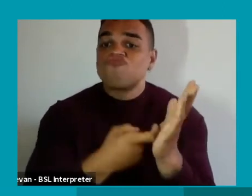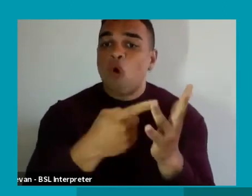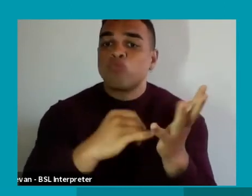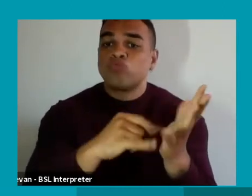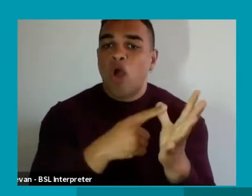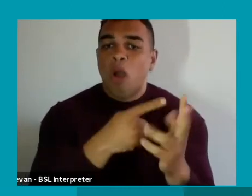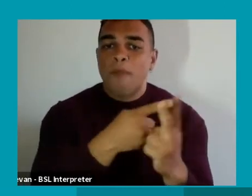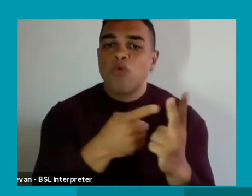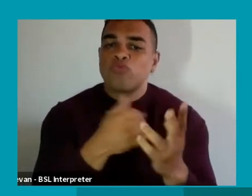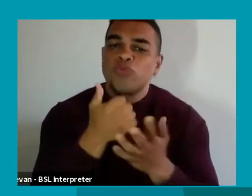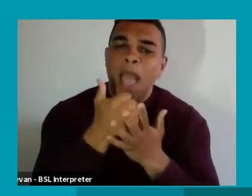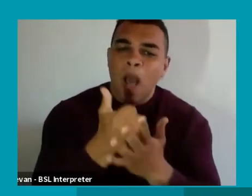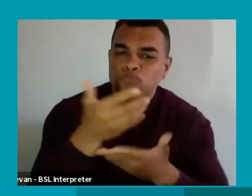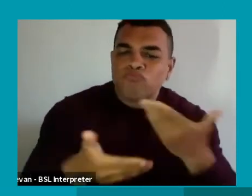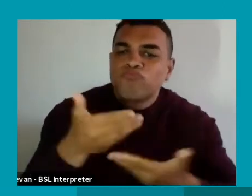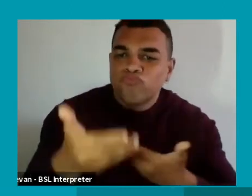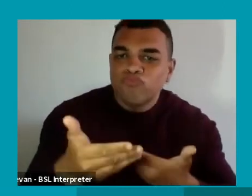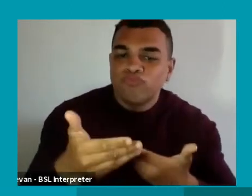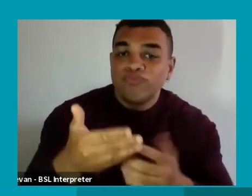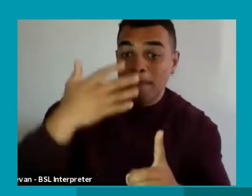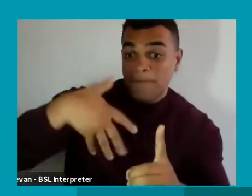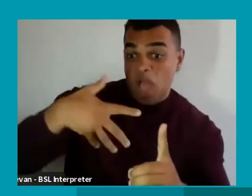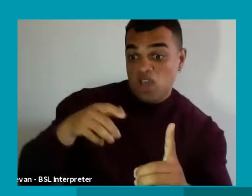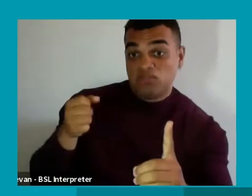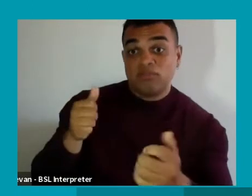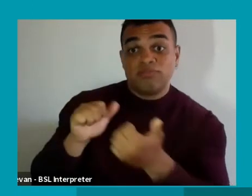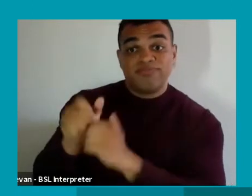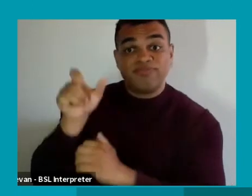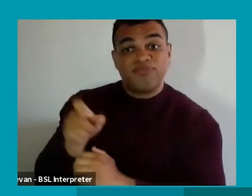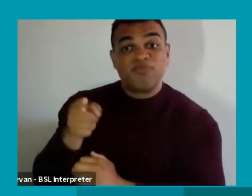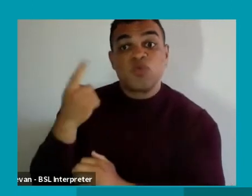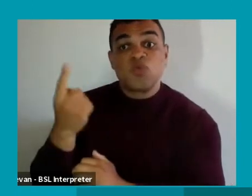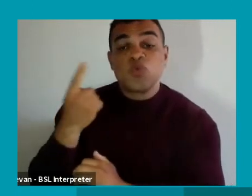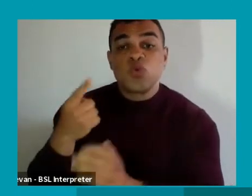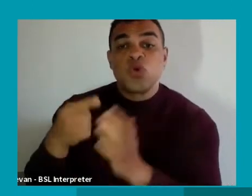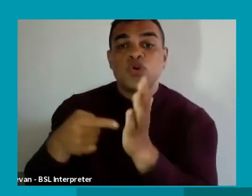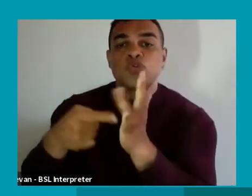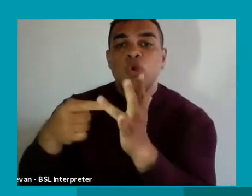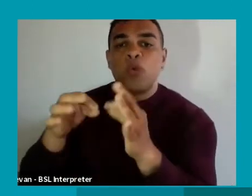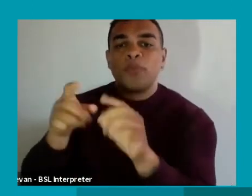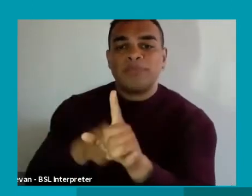and we also have Toby behind the scenes doing all the important tech stuff. We've also got Jacob our BSL